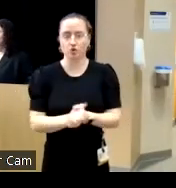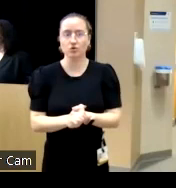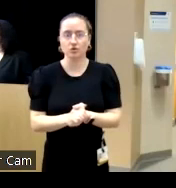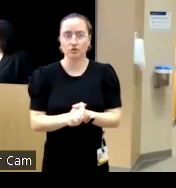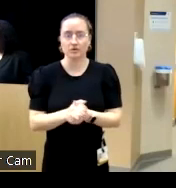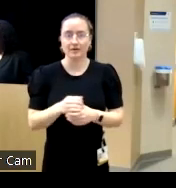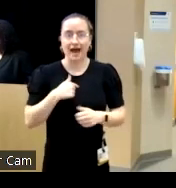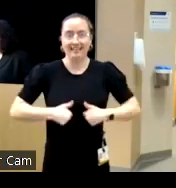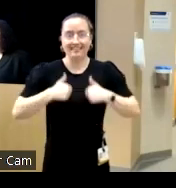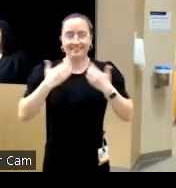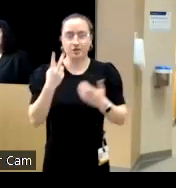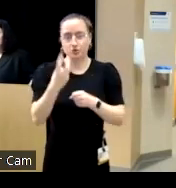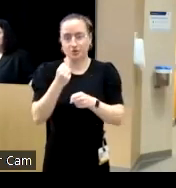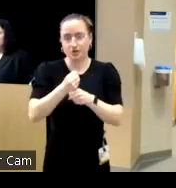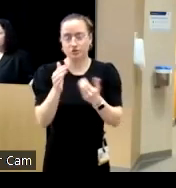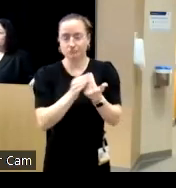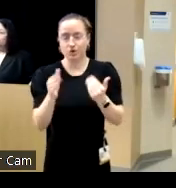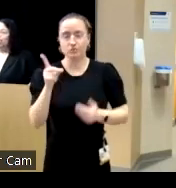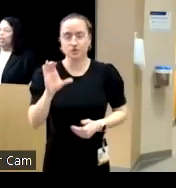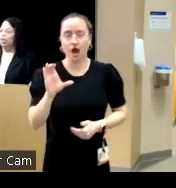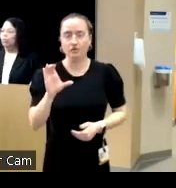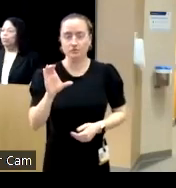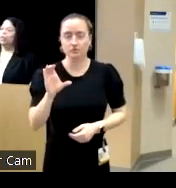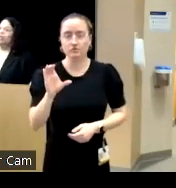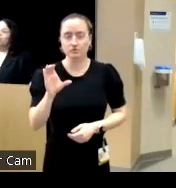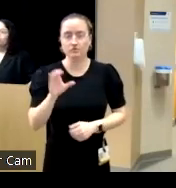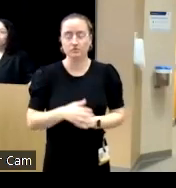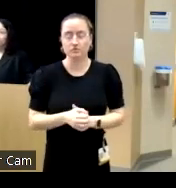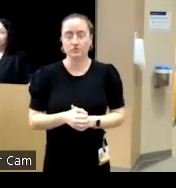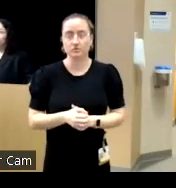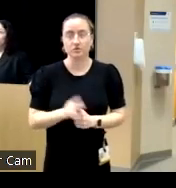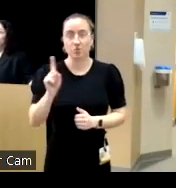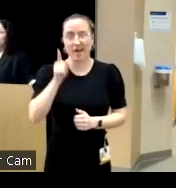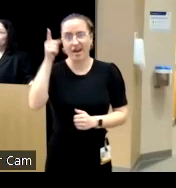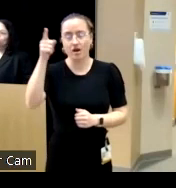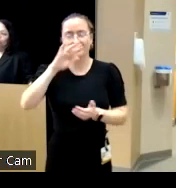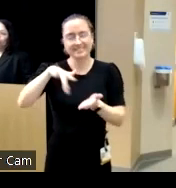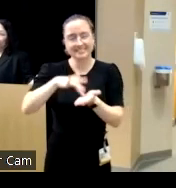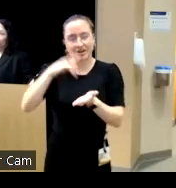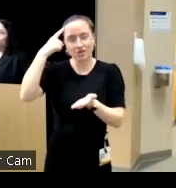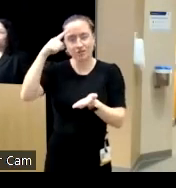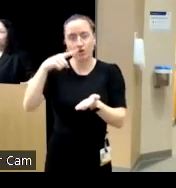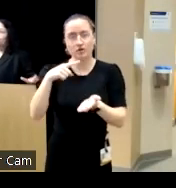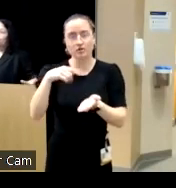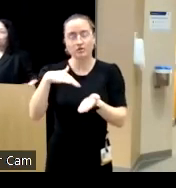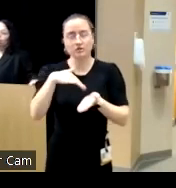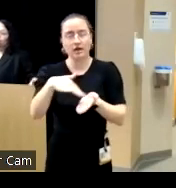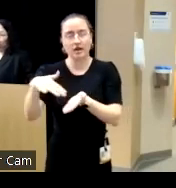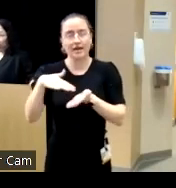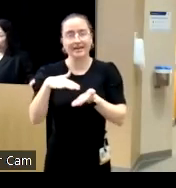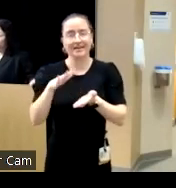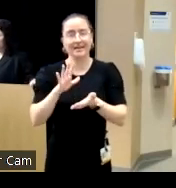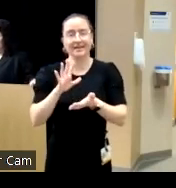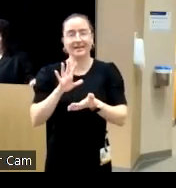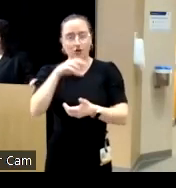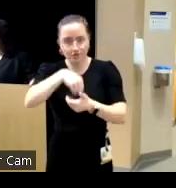two years here as a postdoc in the center for the study of prevention and intervention for suicide